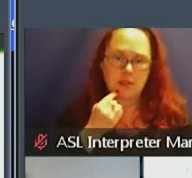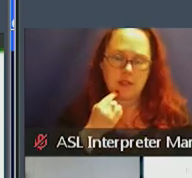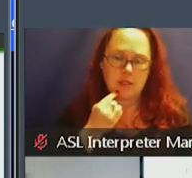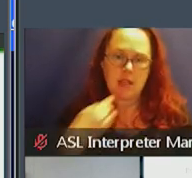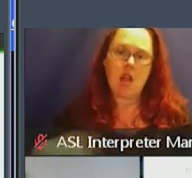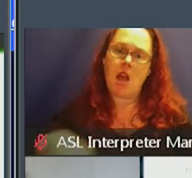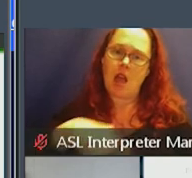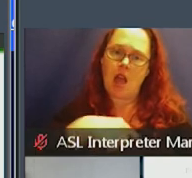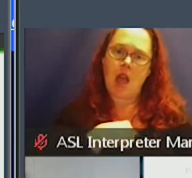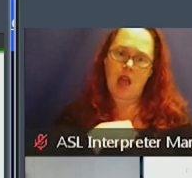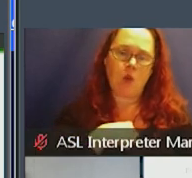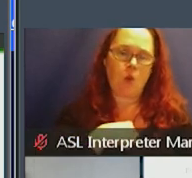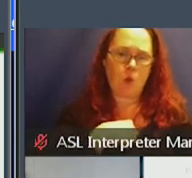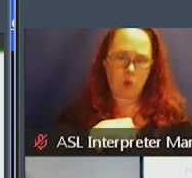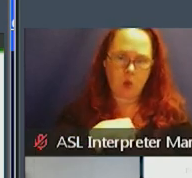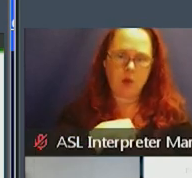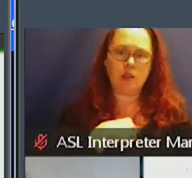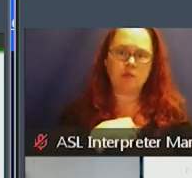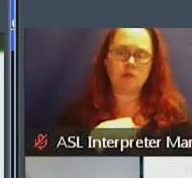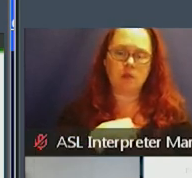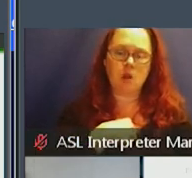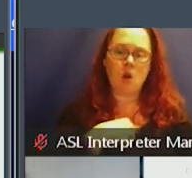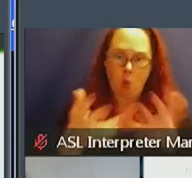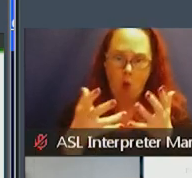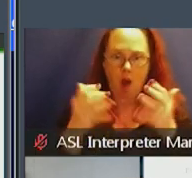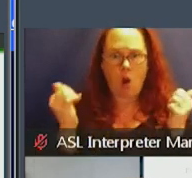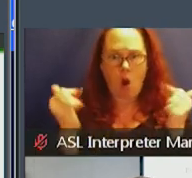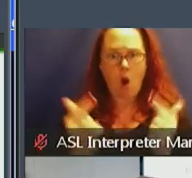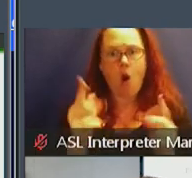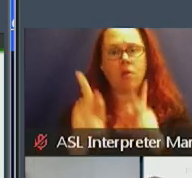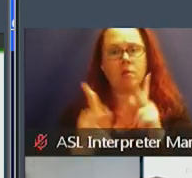comes before us to ensure that they are absolutely engaging